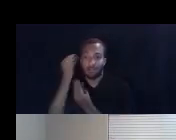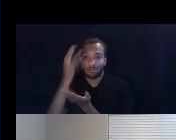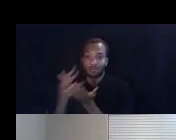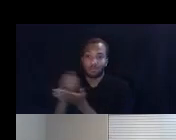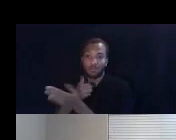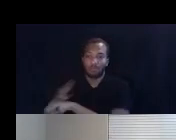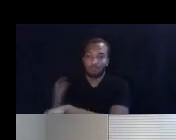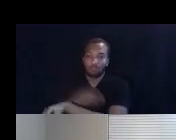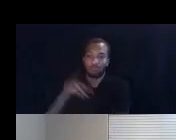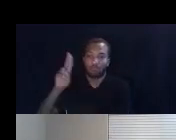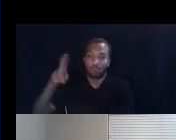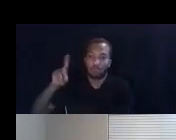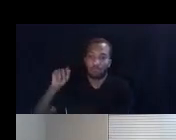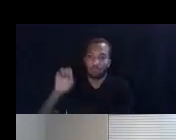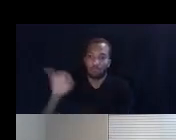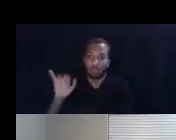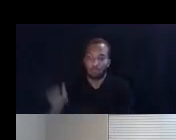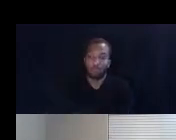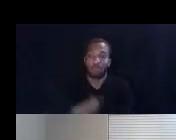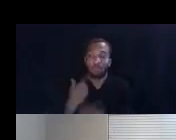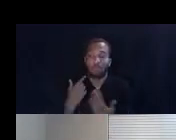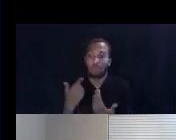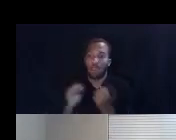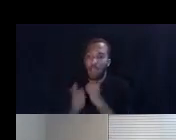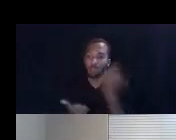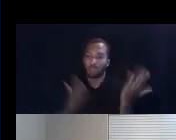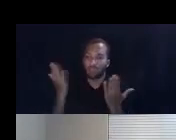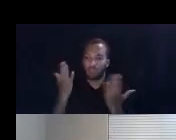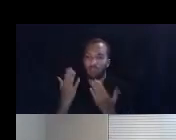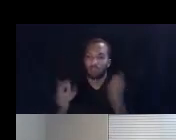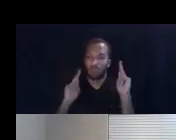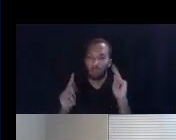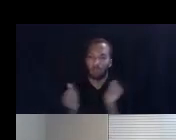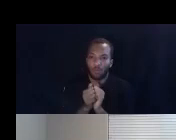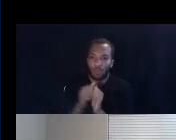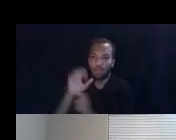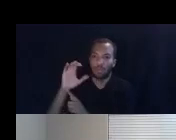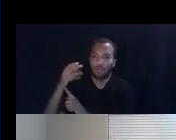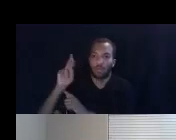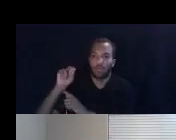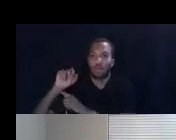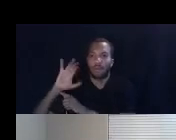Supportive housing, chronic conditions, social connections, those are still things that are identified as a need